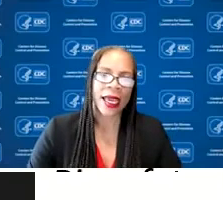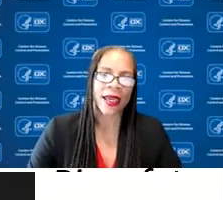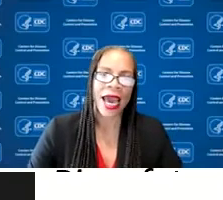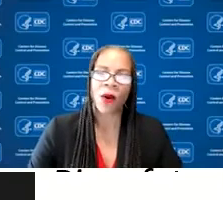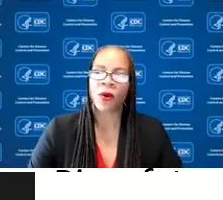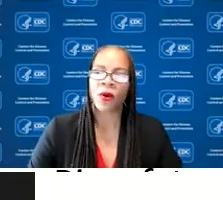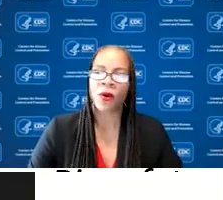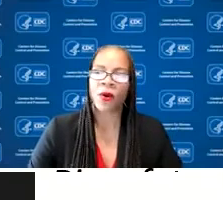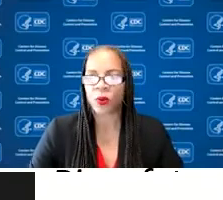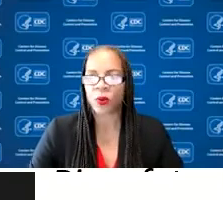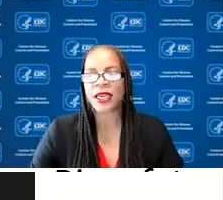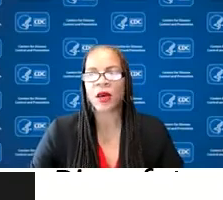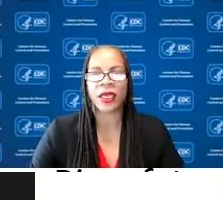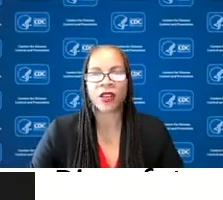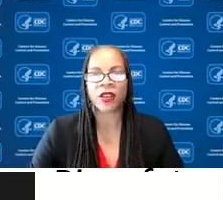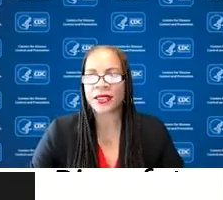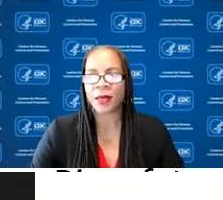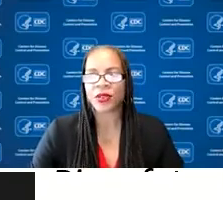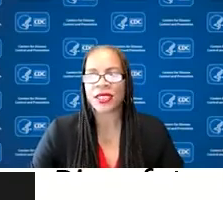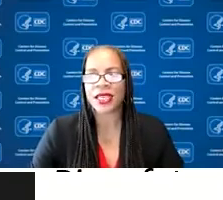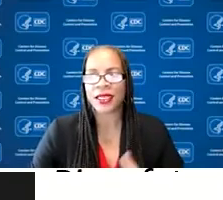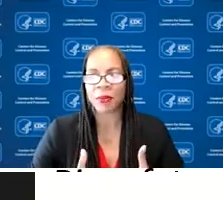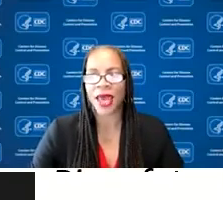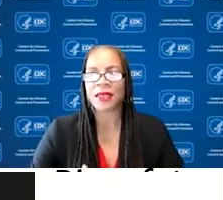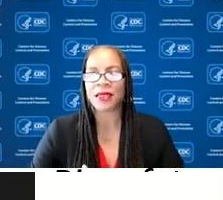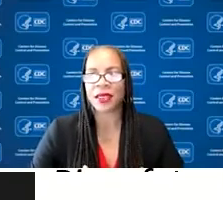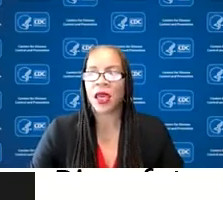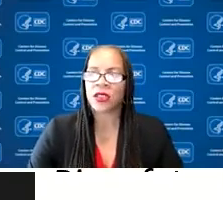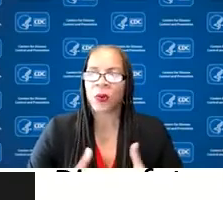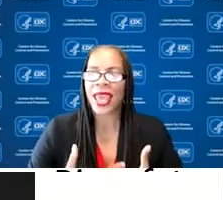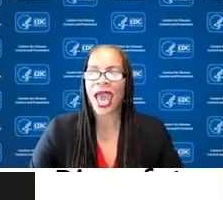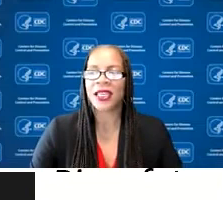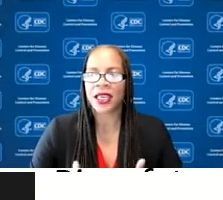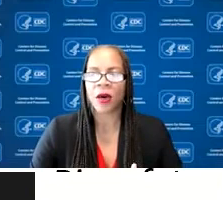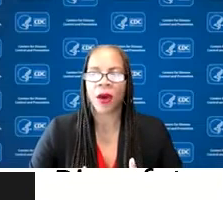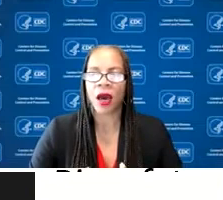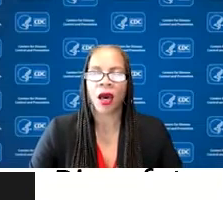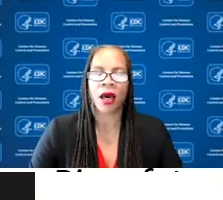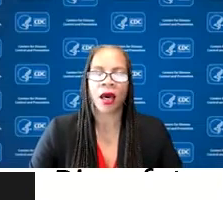our mission is to help increase laboratory testing capacity, so we had to help do